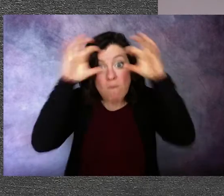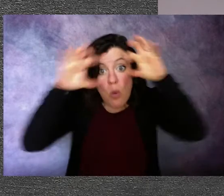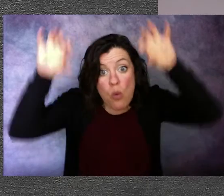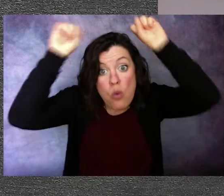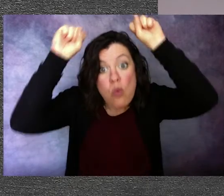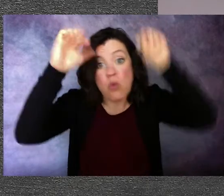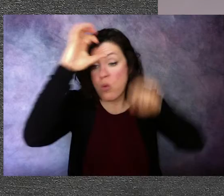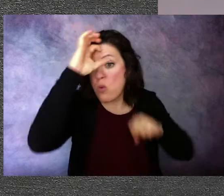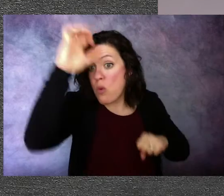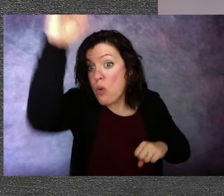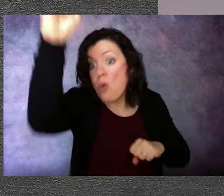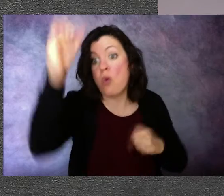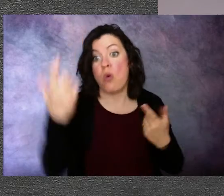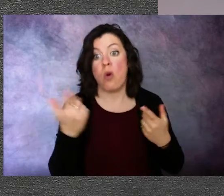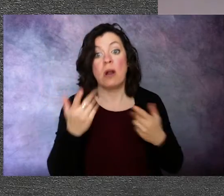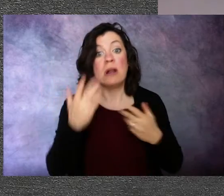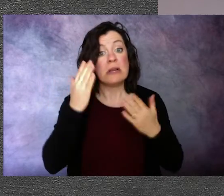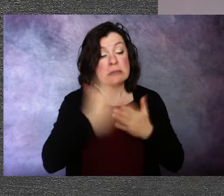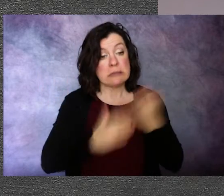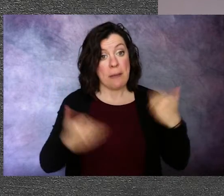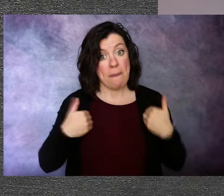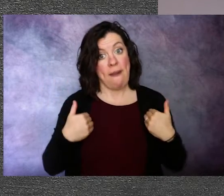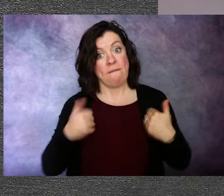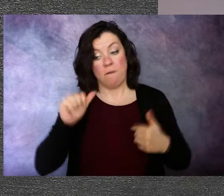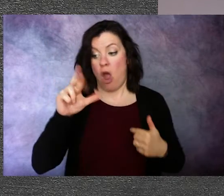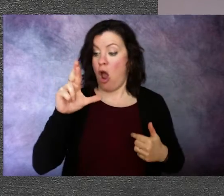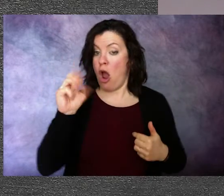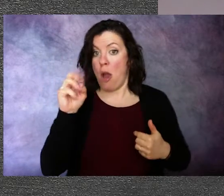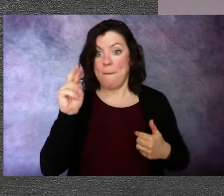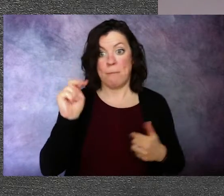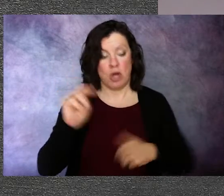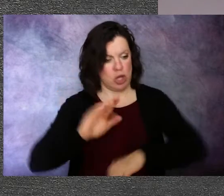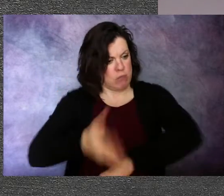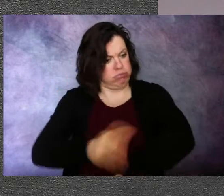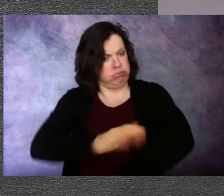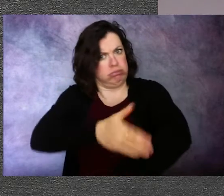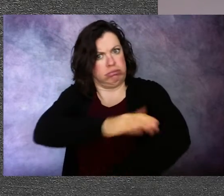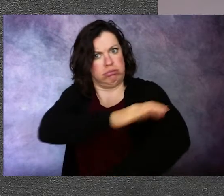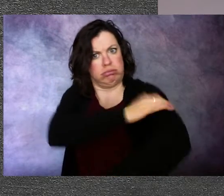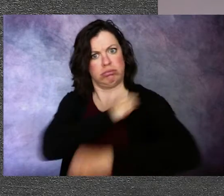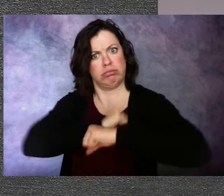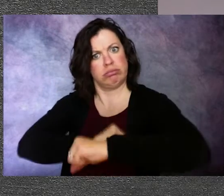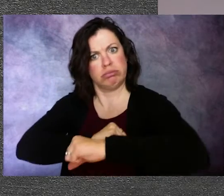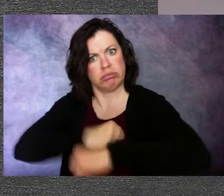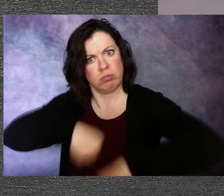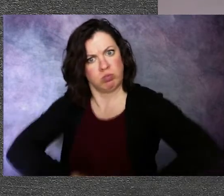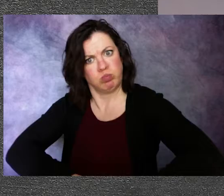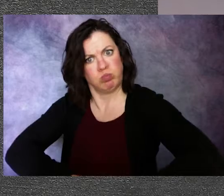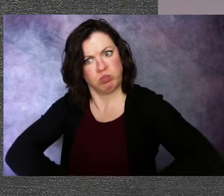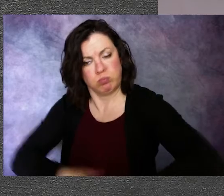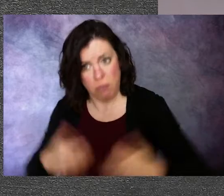kind of like armor. So what's neat about this is we really didn't know what dinosaurs look like,